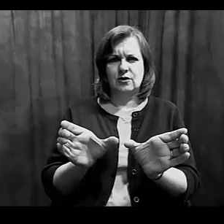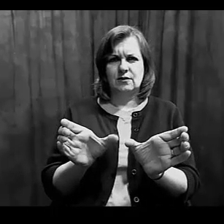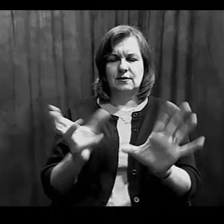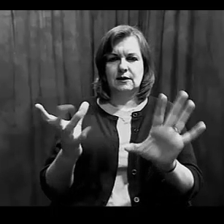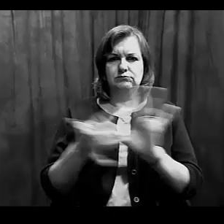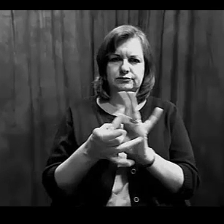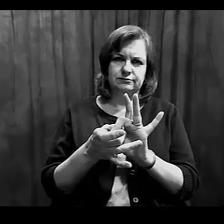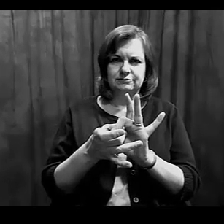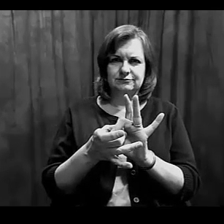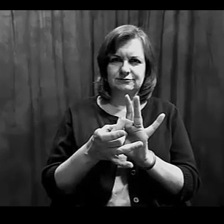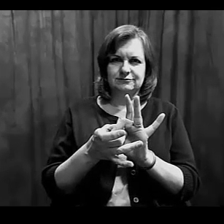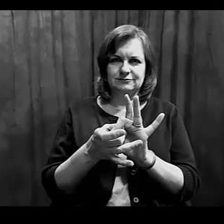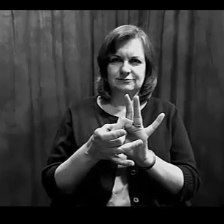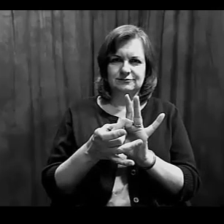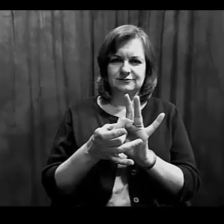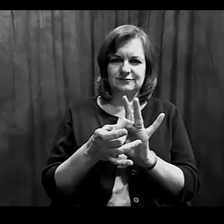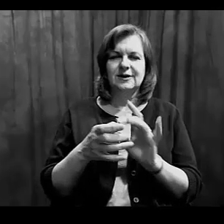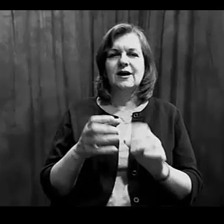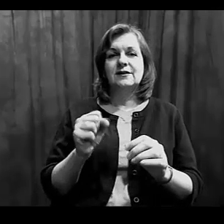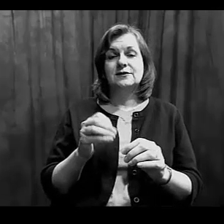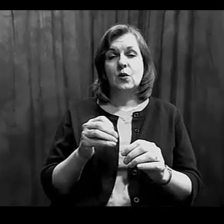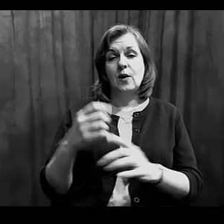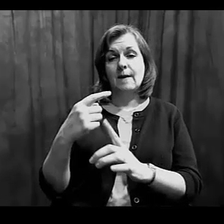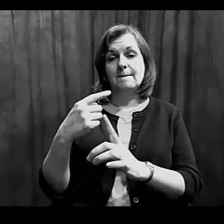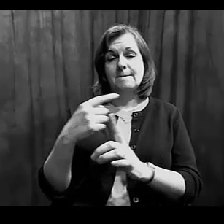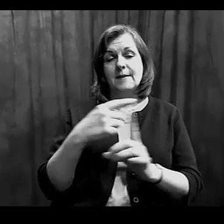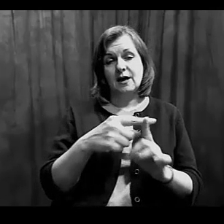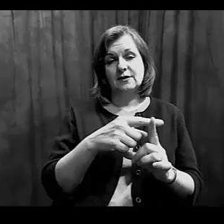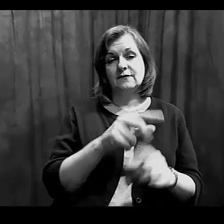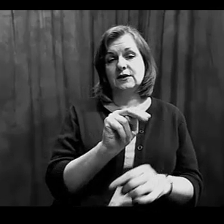they stick!! so a positive sodium